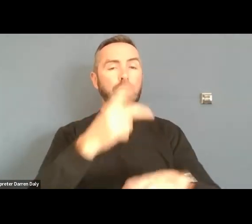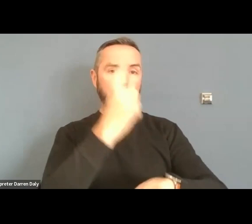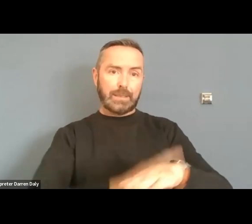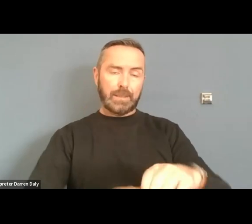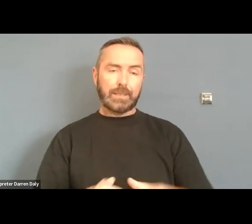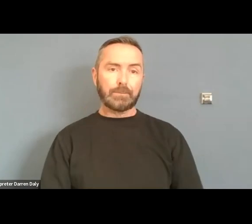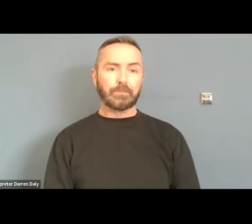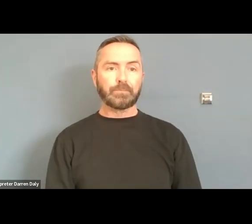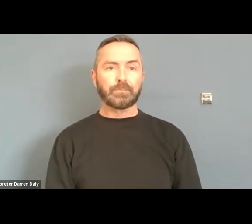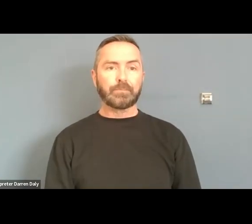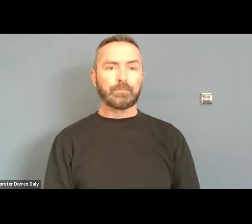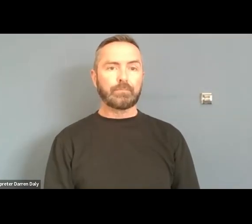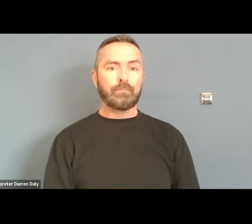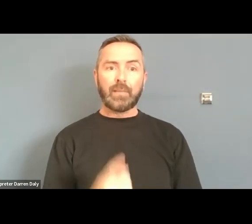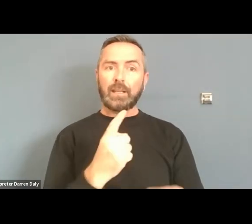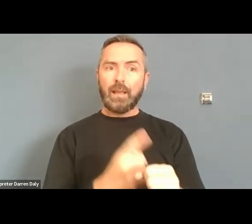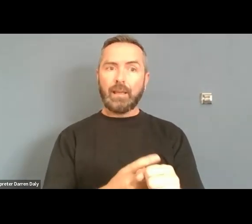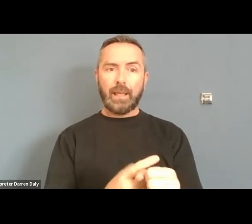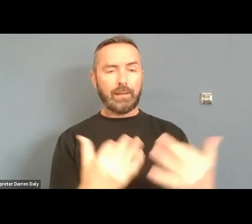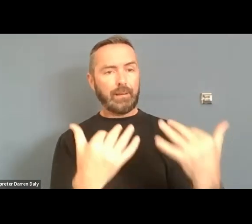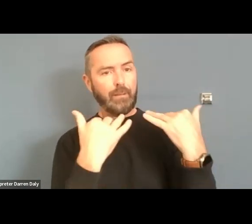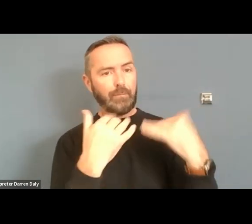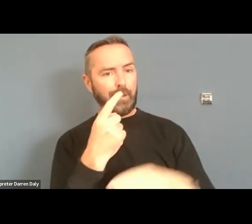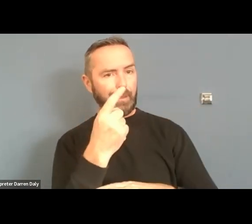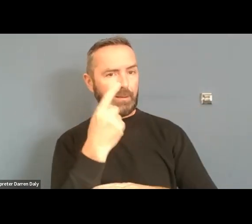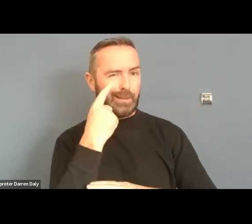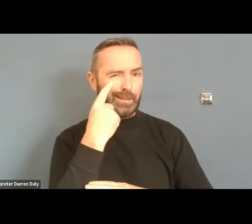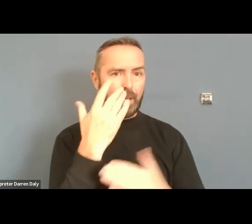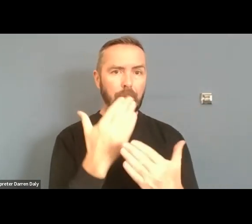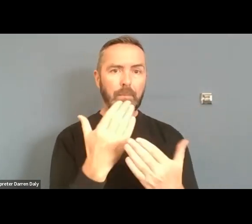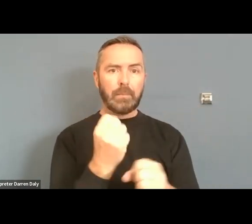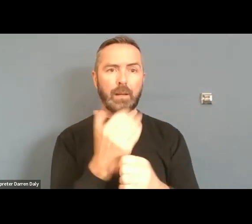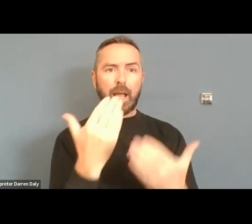Again we have insights into their difficulties participating in society.